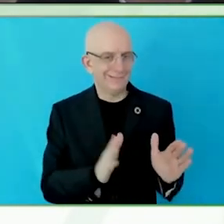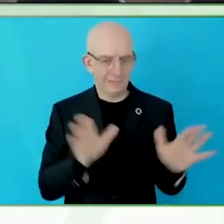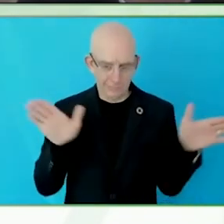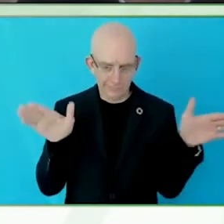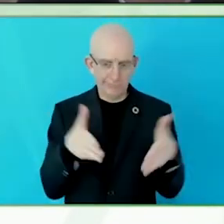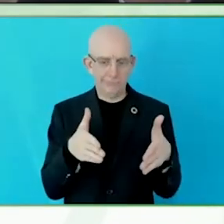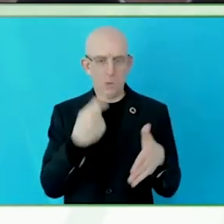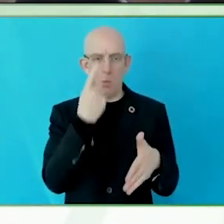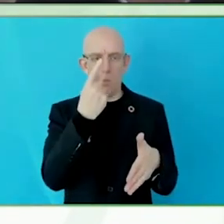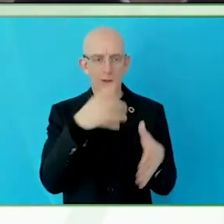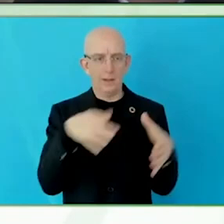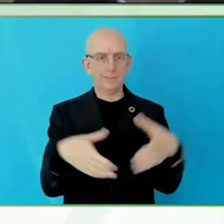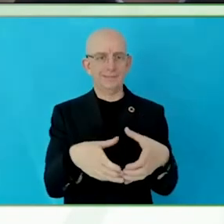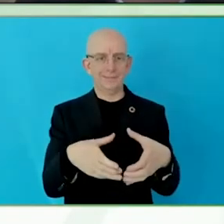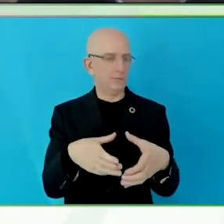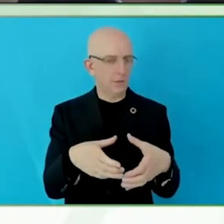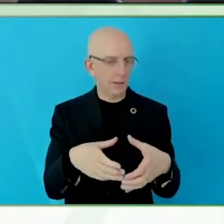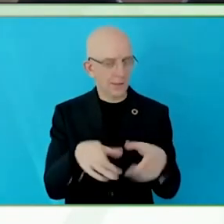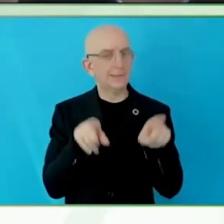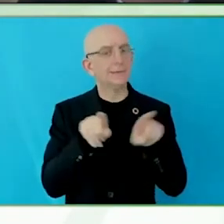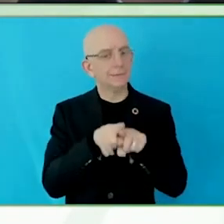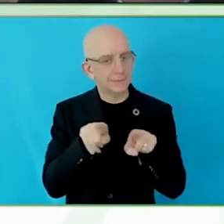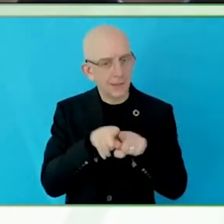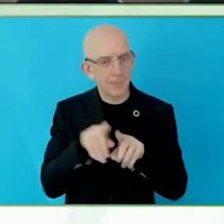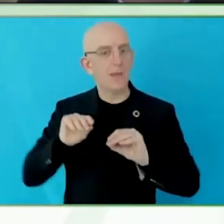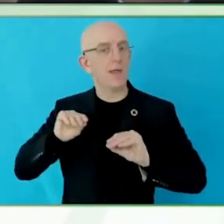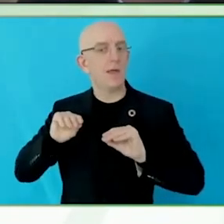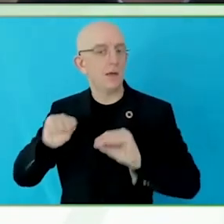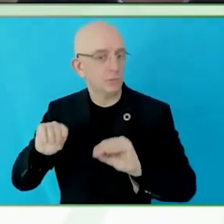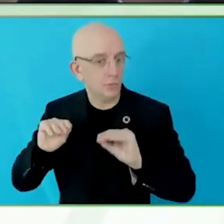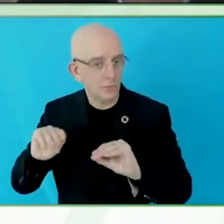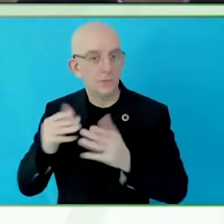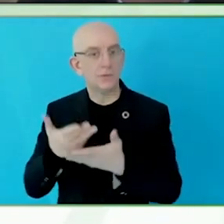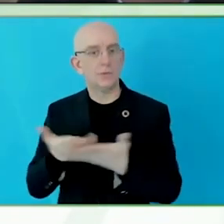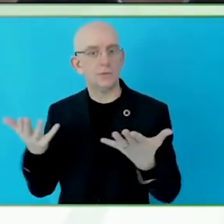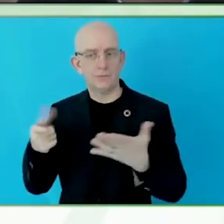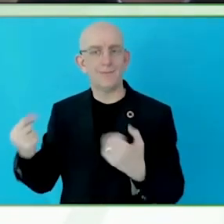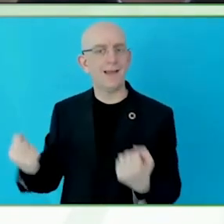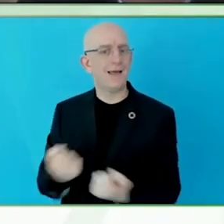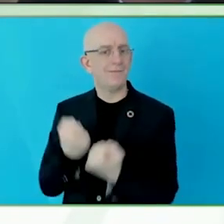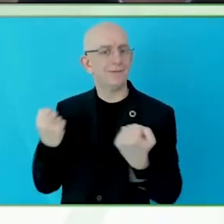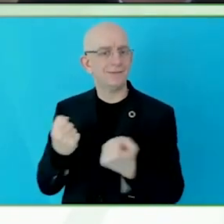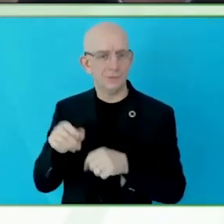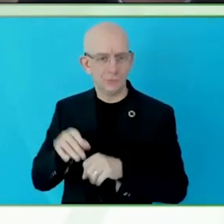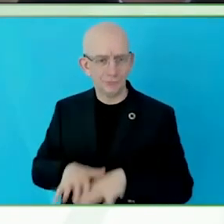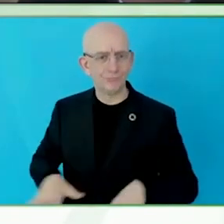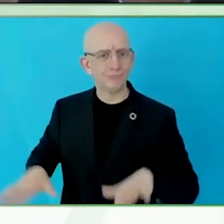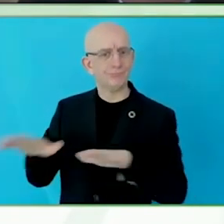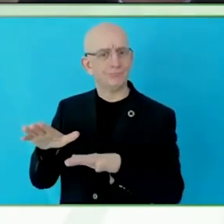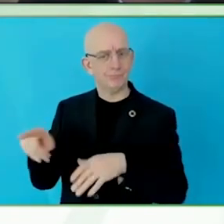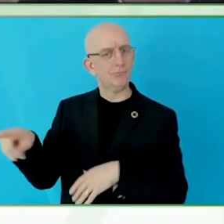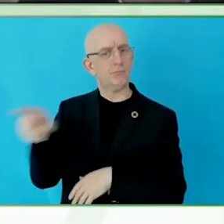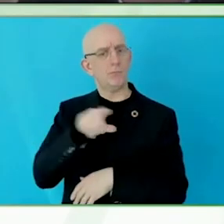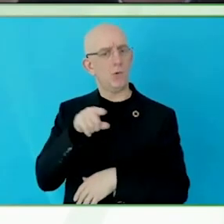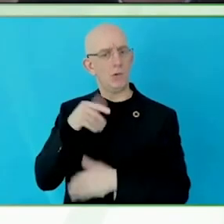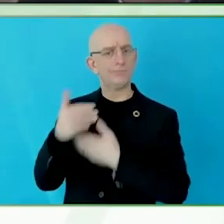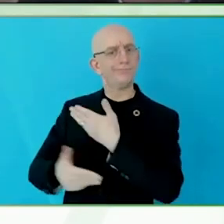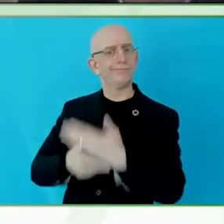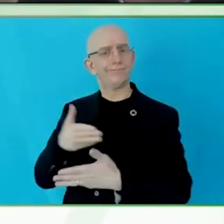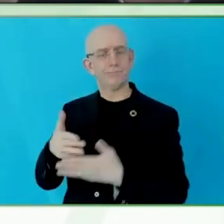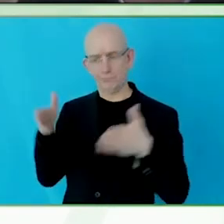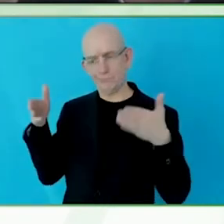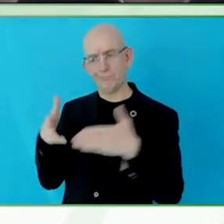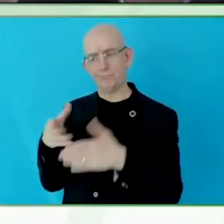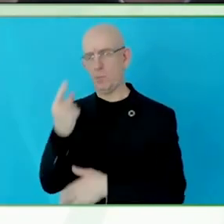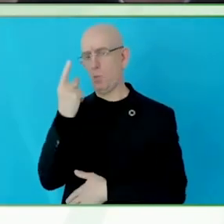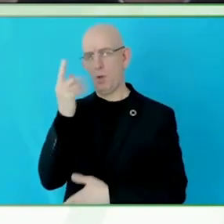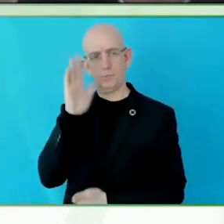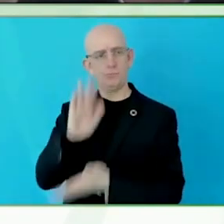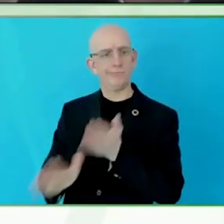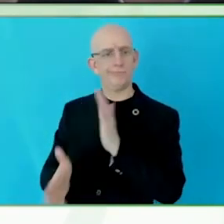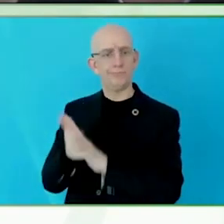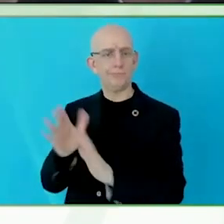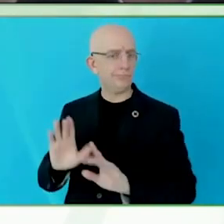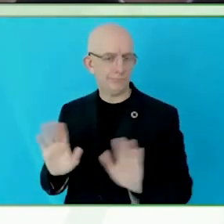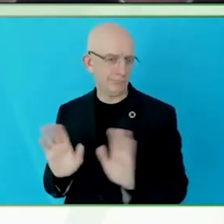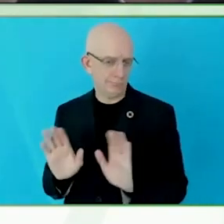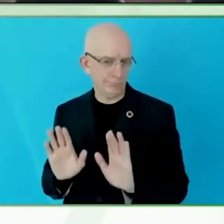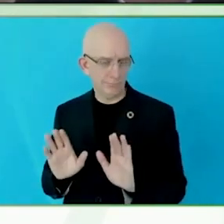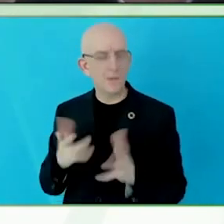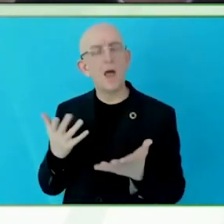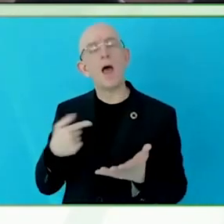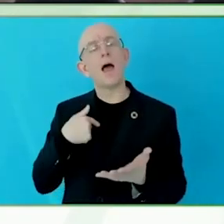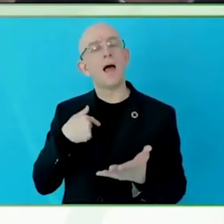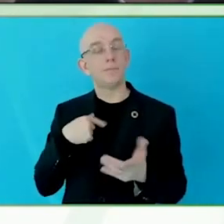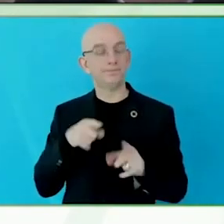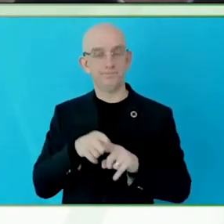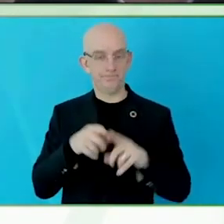What I mean is that technologies to do science, to do learning, will